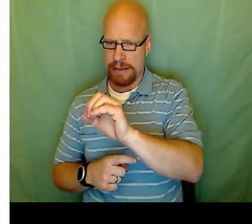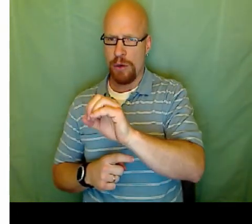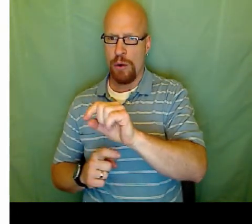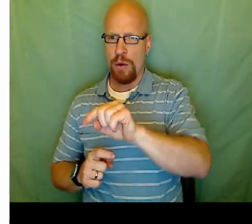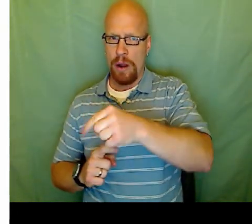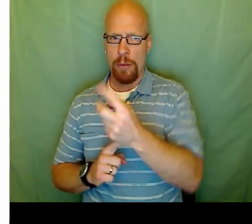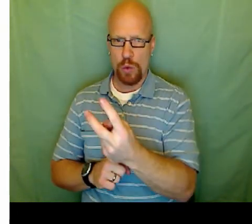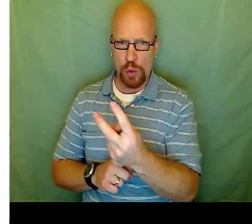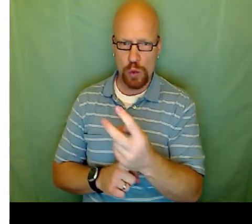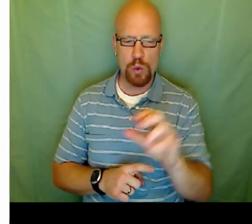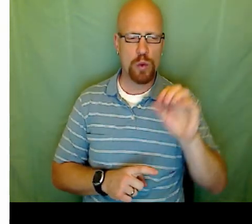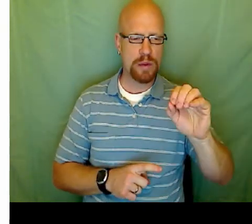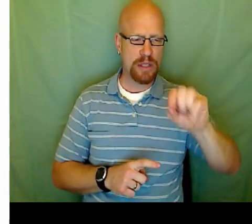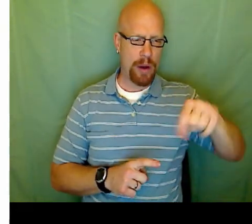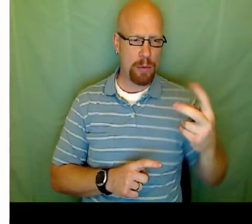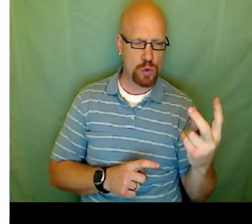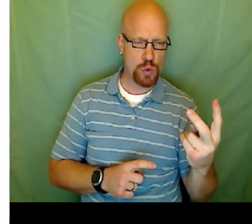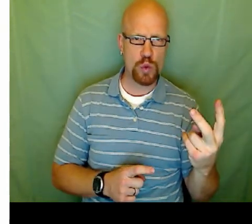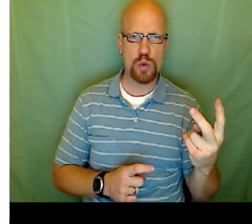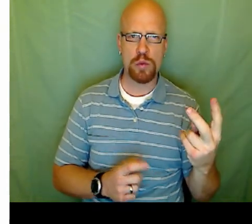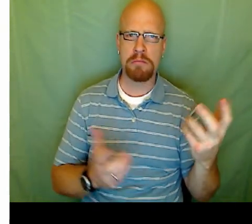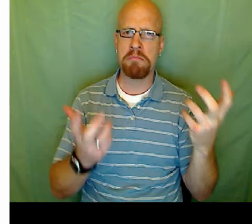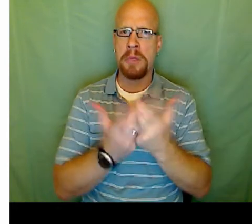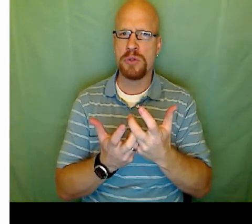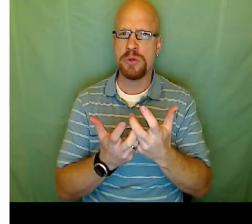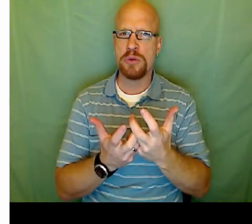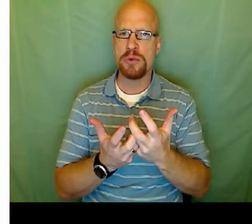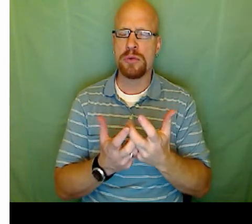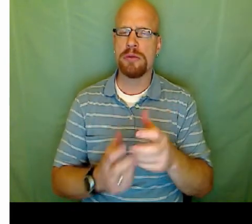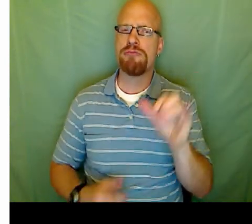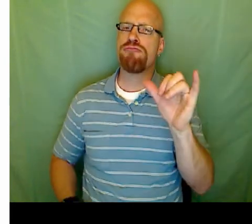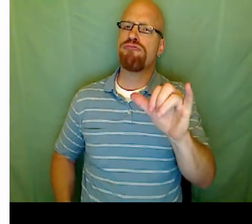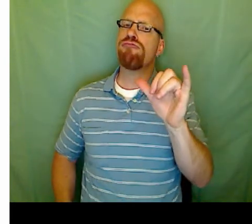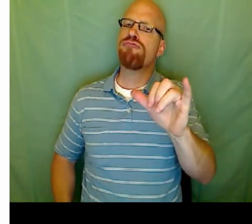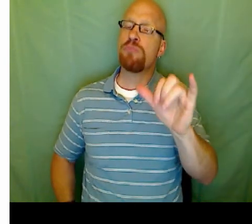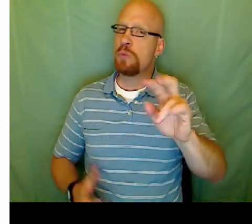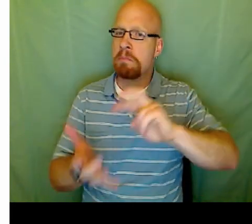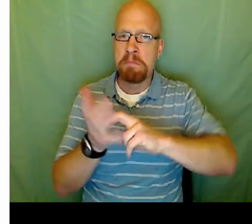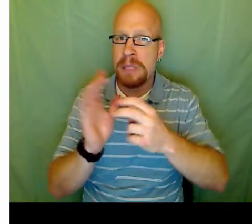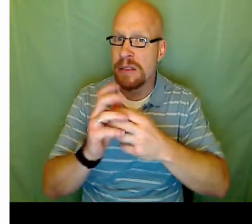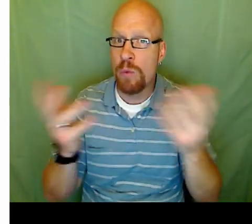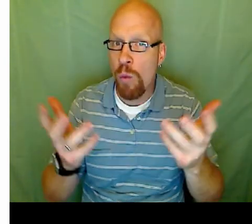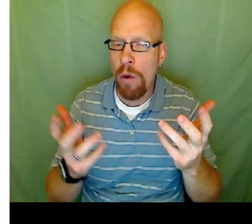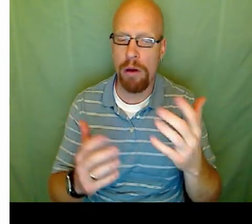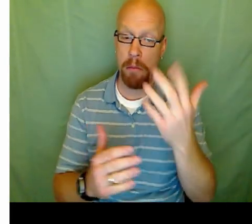So we have 0, 2 for the y intercept and -3 for our slopes.